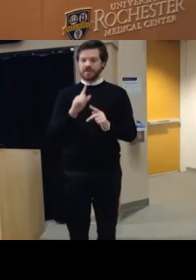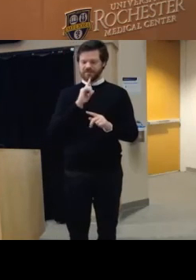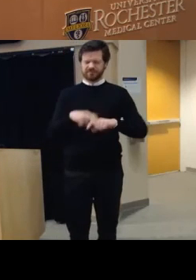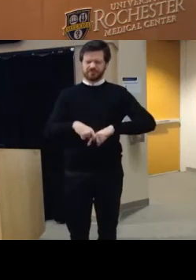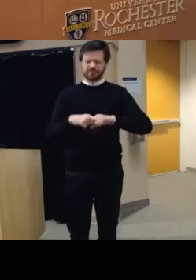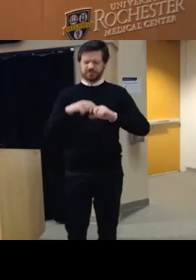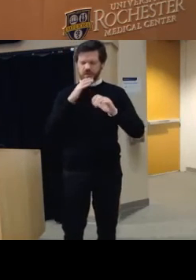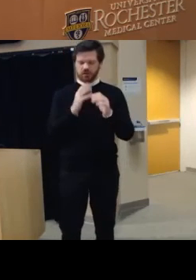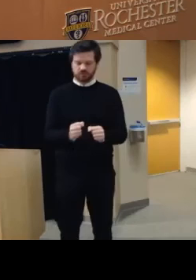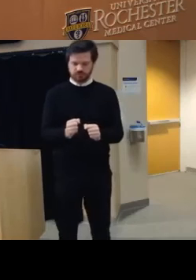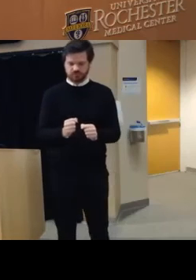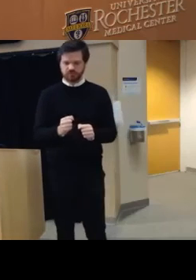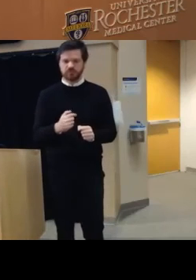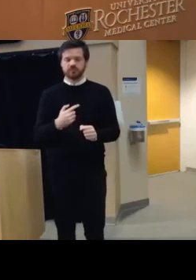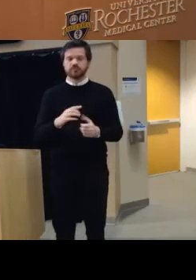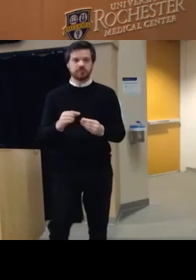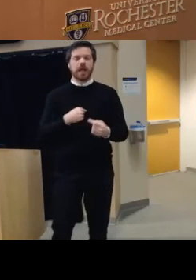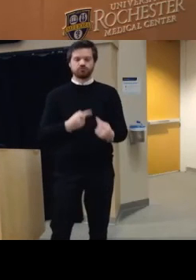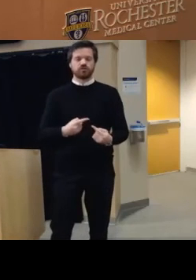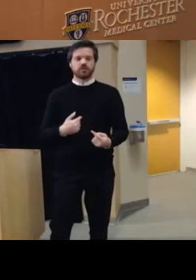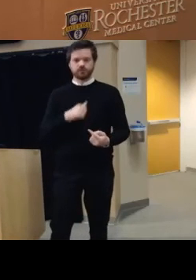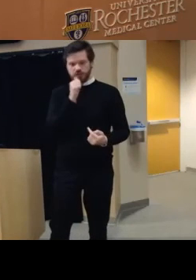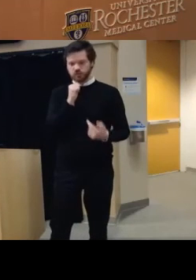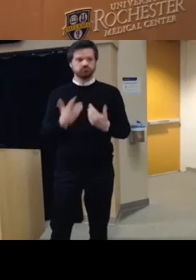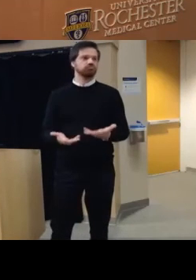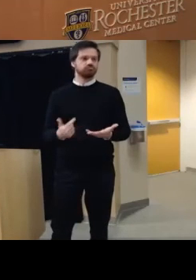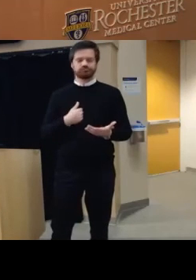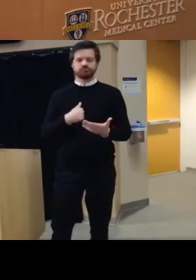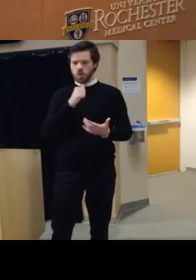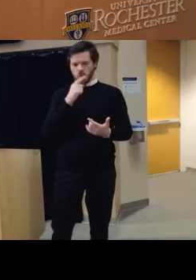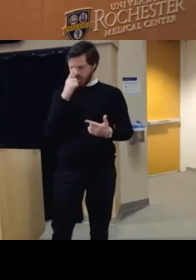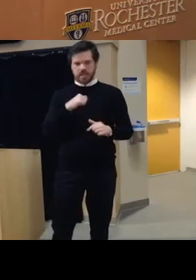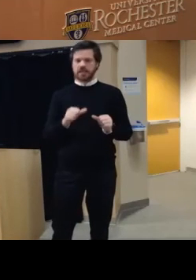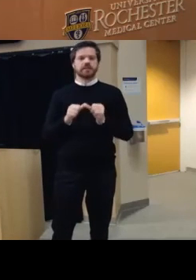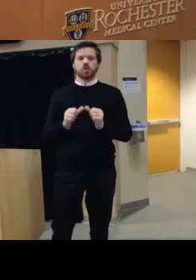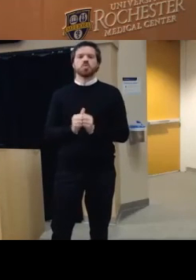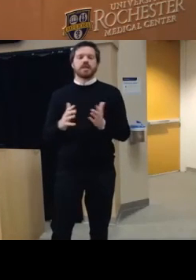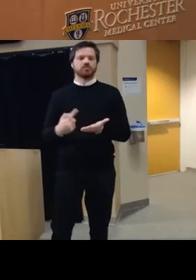and say I'm struggling I'm suffering and I don't think I can continue without a debrief there just